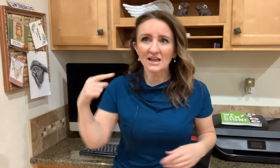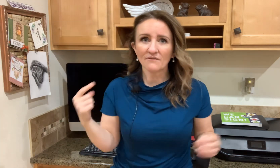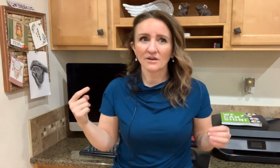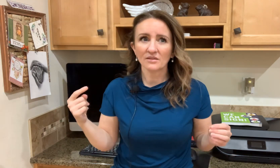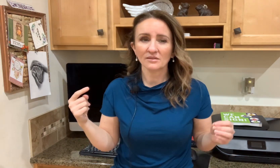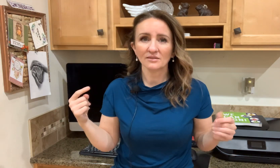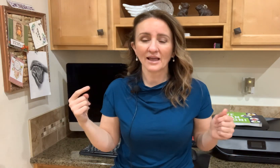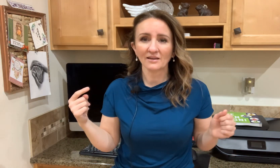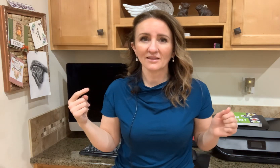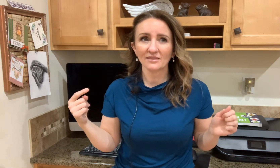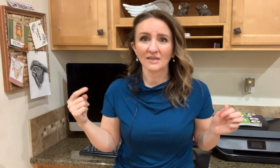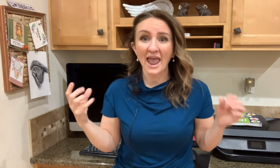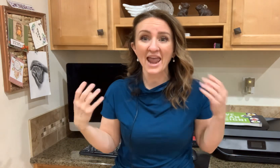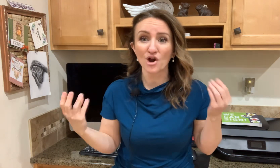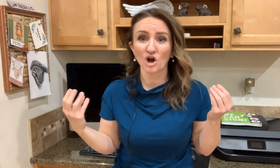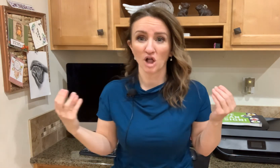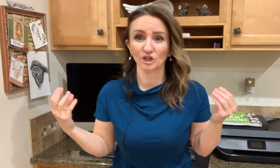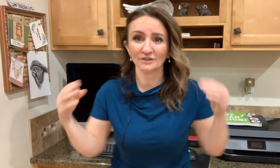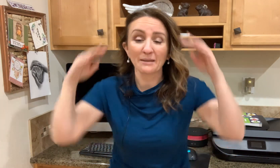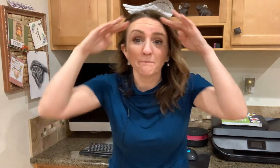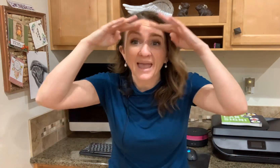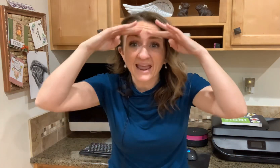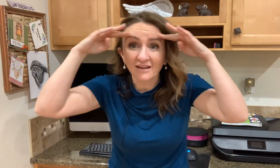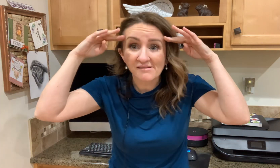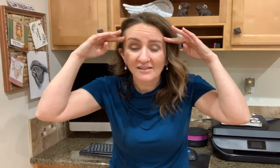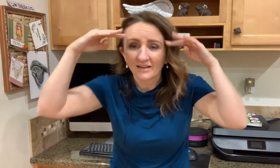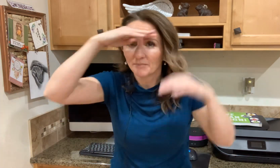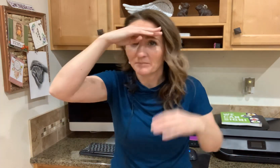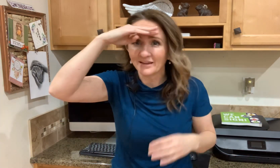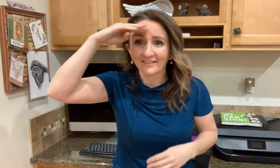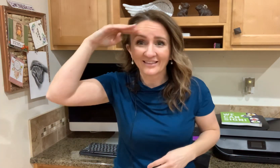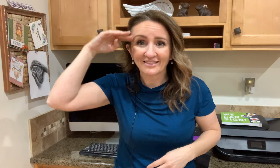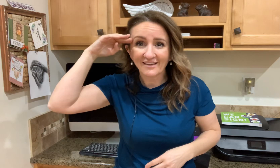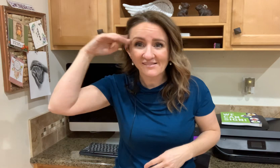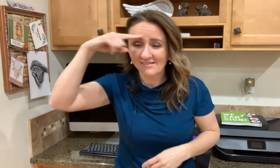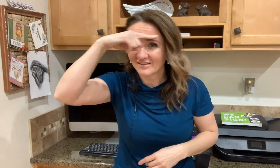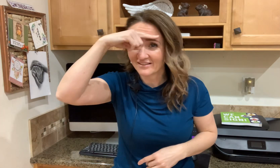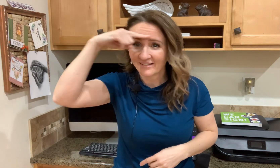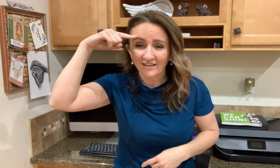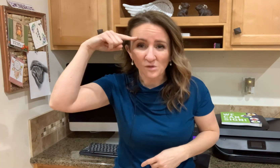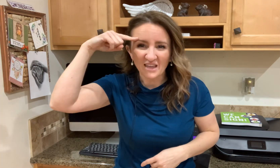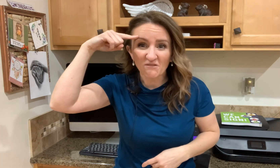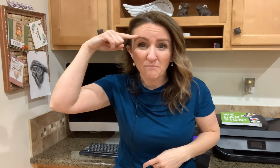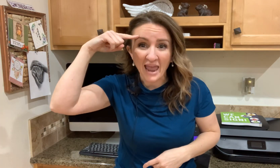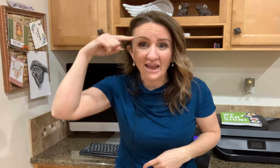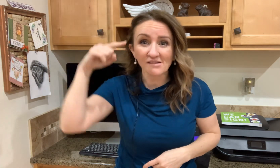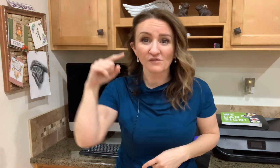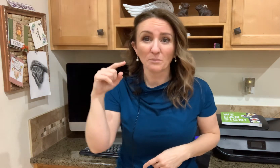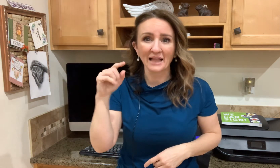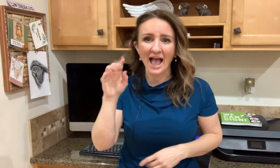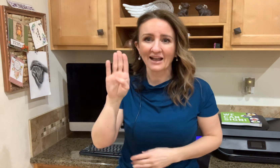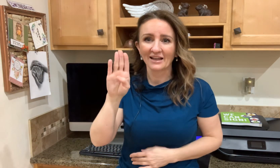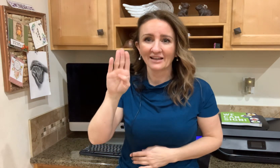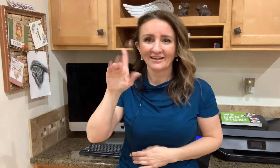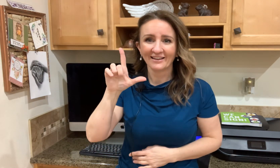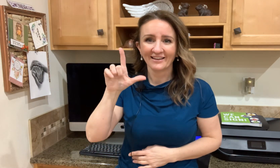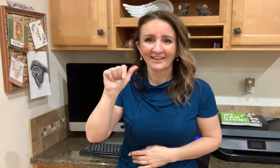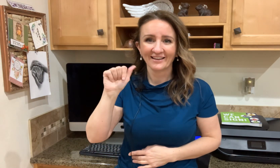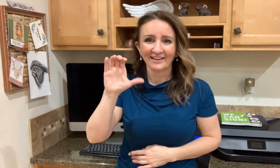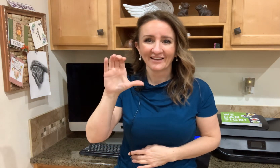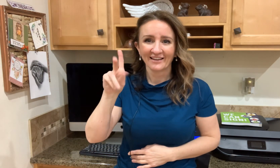of like hair color. like bangs being like this. Think of bangs for black. Black.